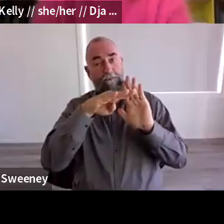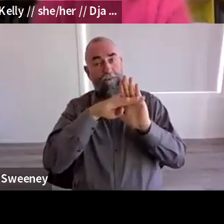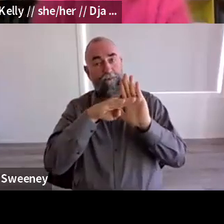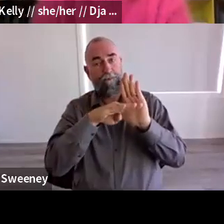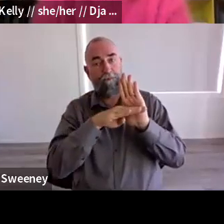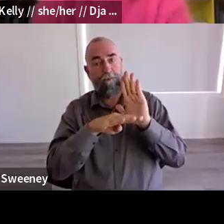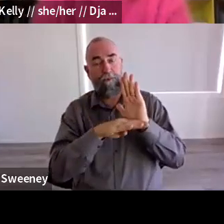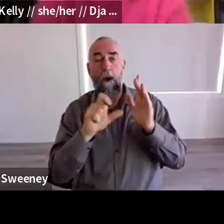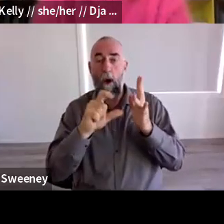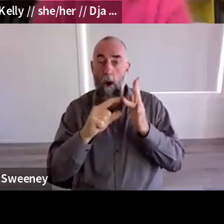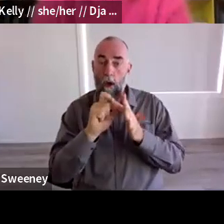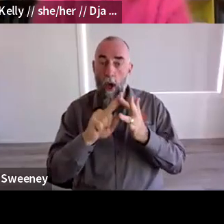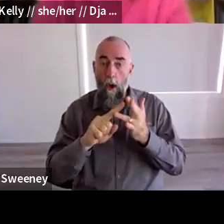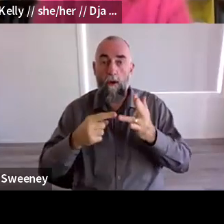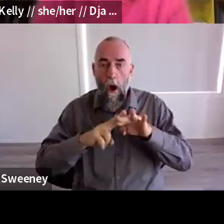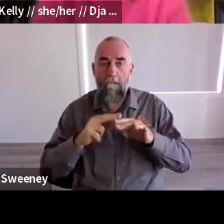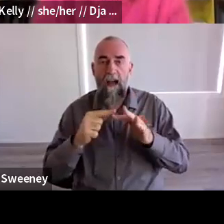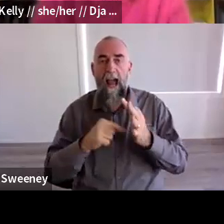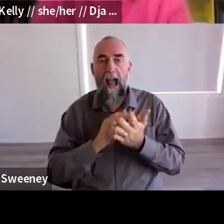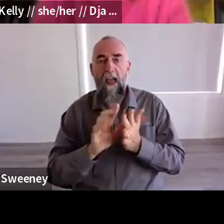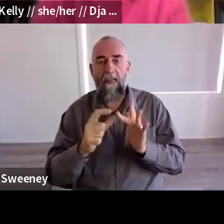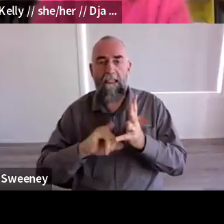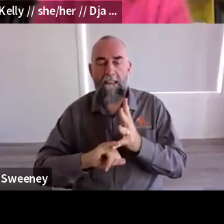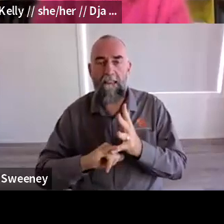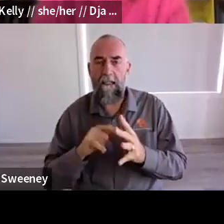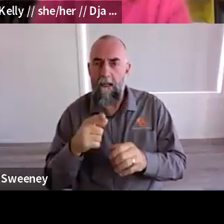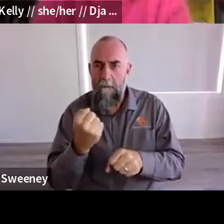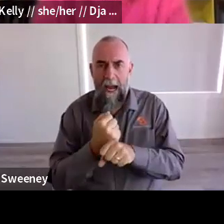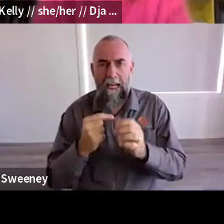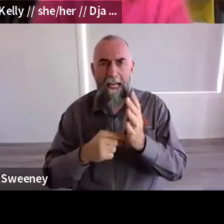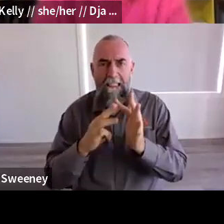money from coal, oil, and gas. And you've also recently developed a